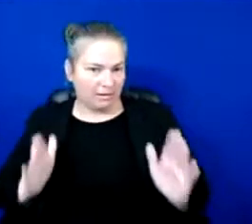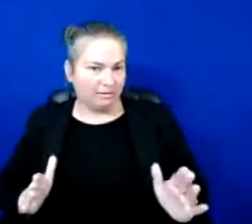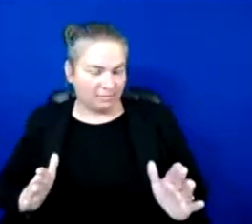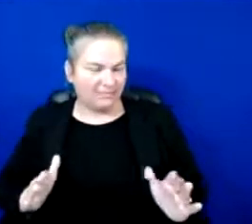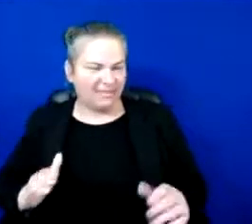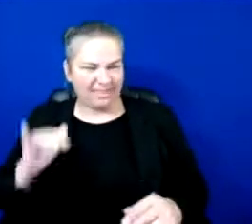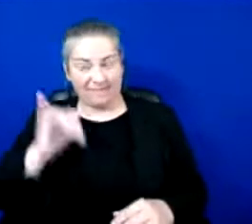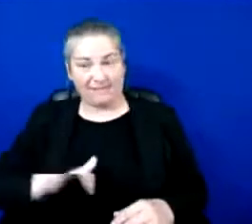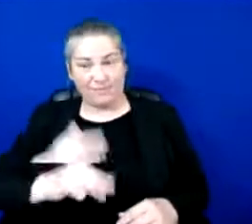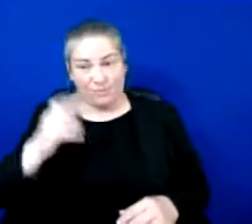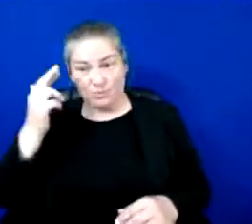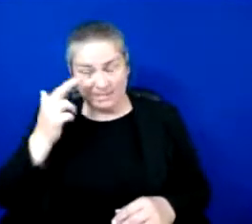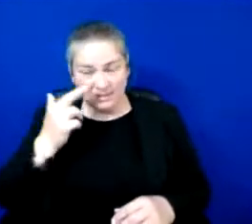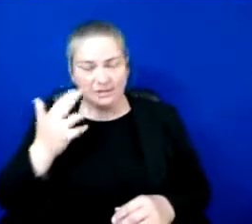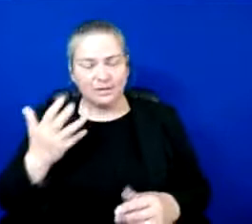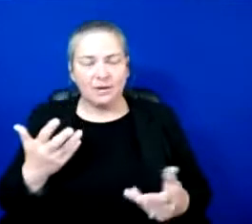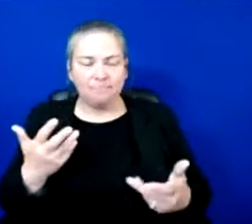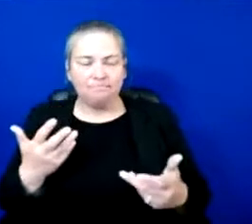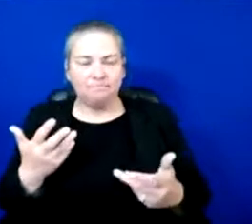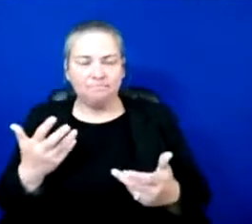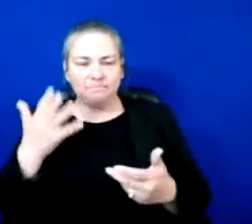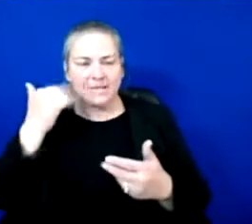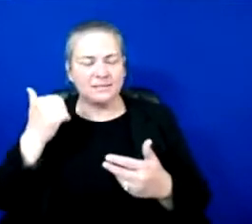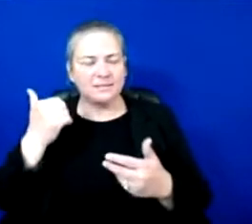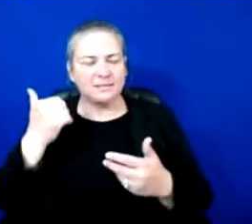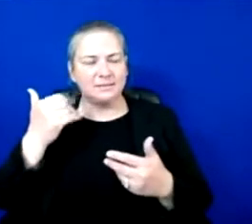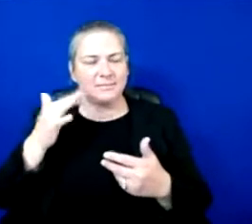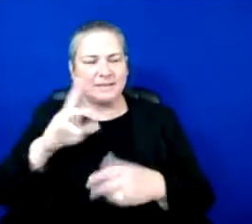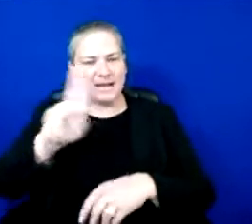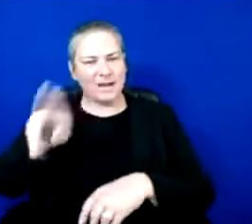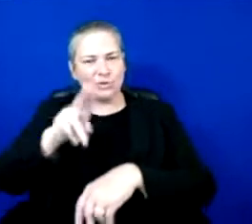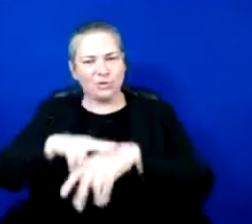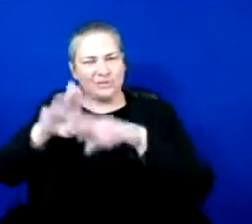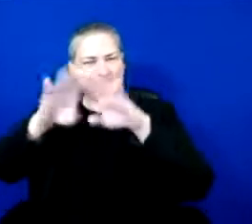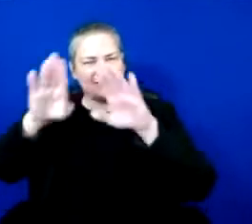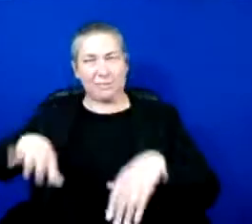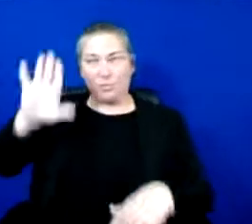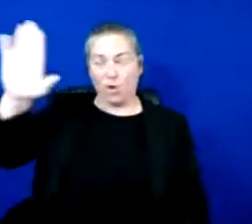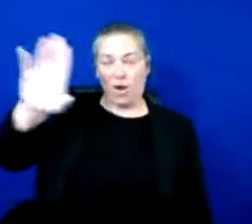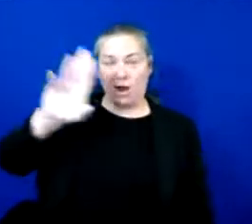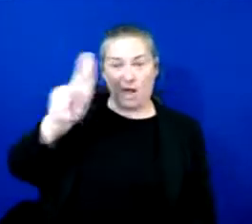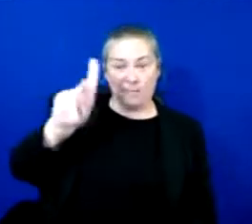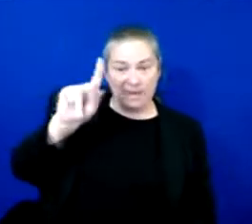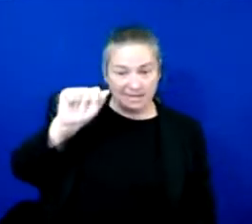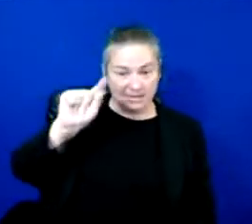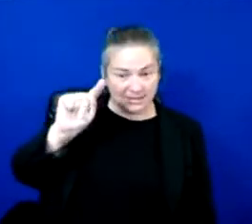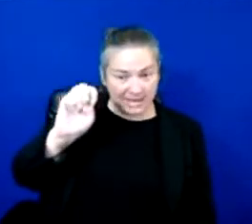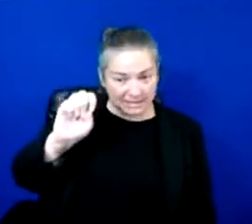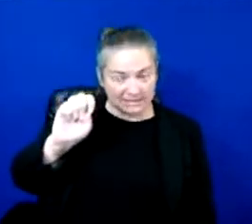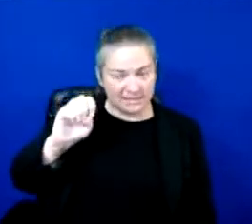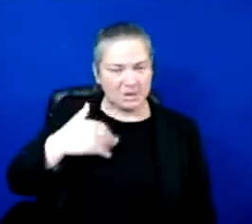the Tiberius, the national system updated. It had about a day and a half